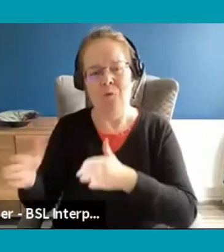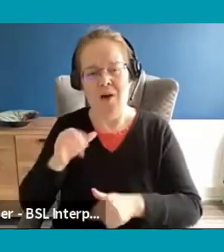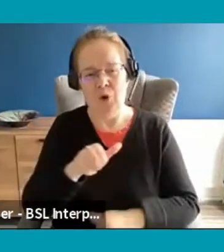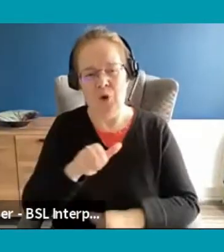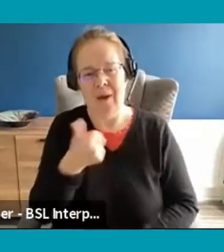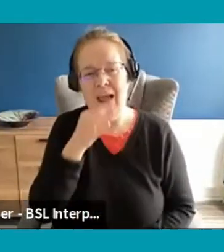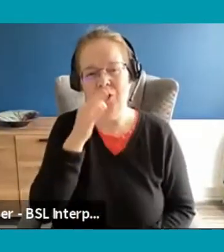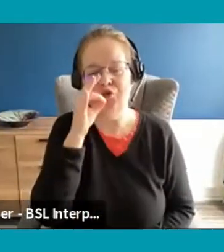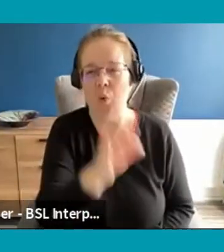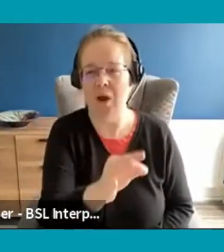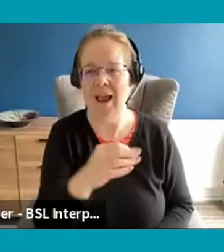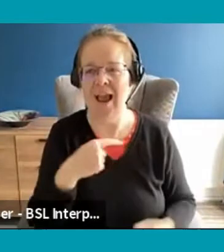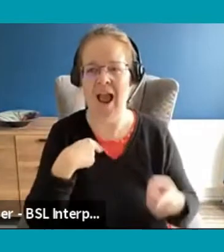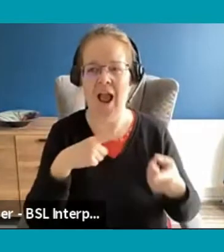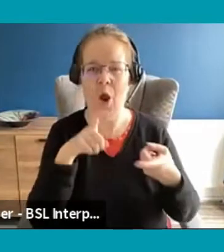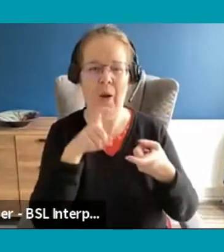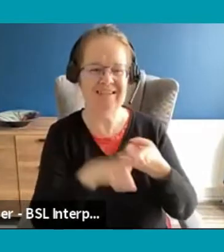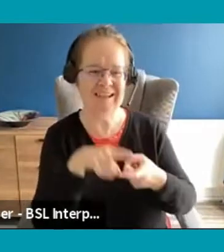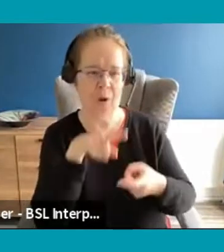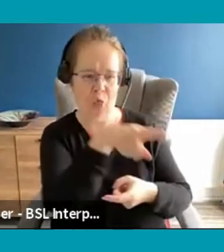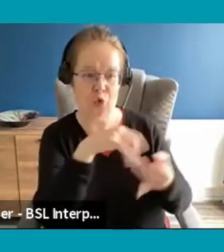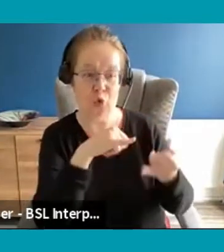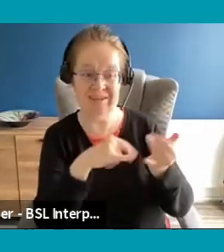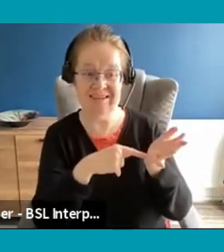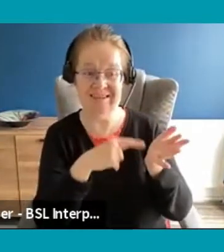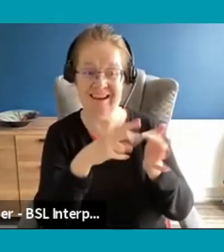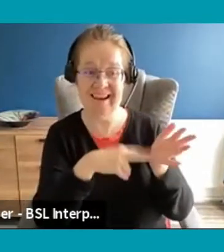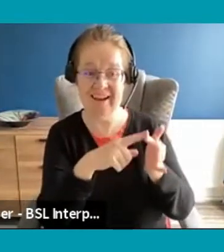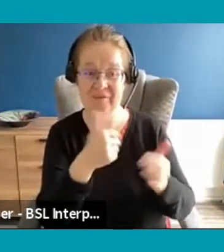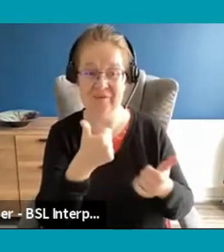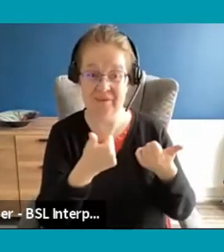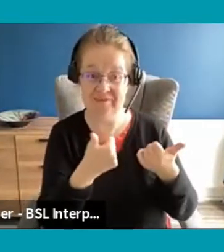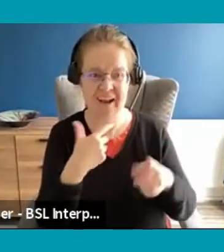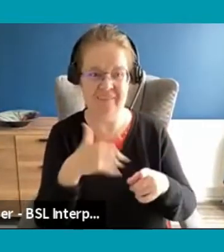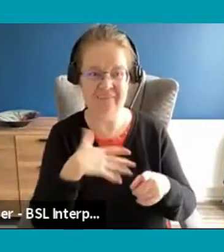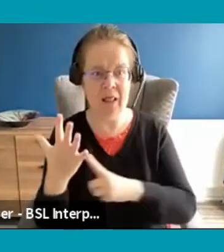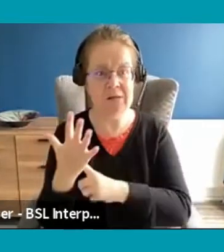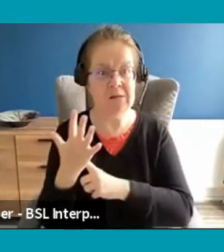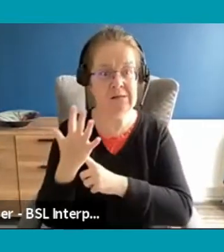I'm going to stick with you here Steve. OK, but you wonder a little bit of pressure. No problem.